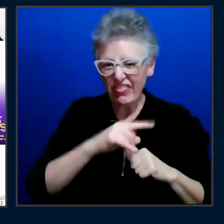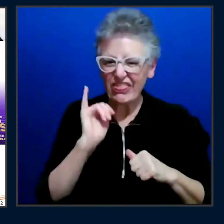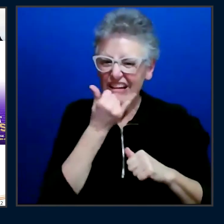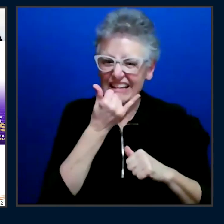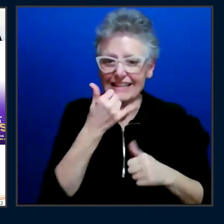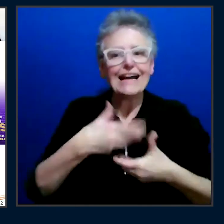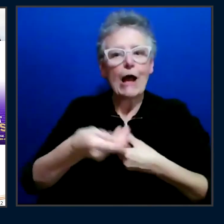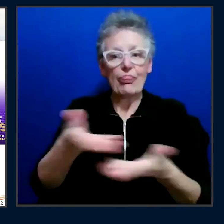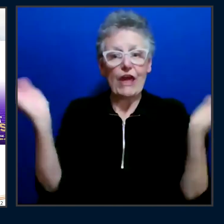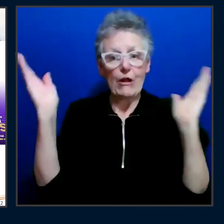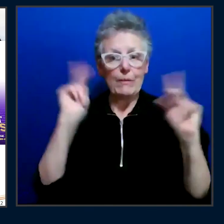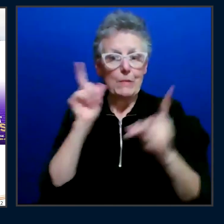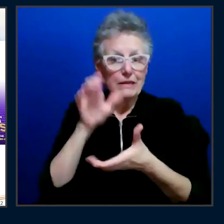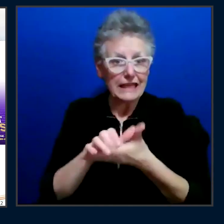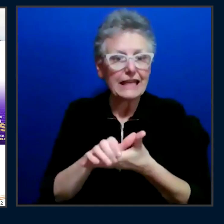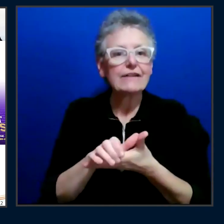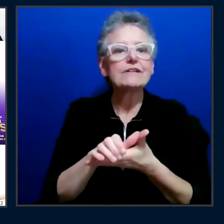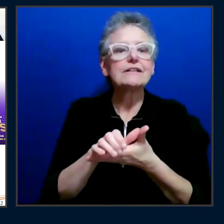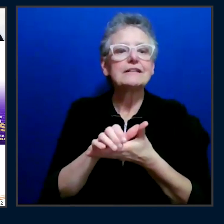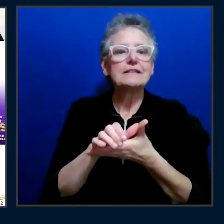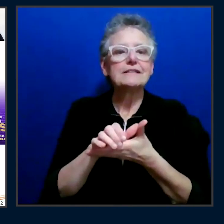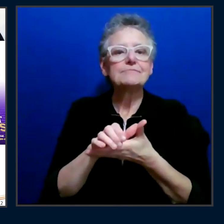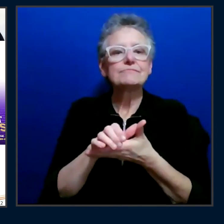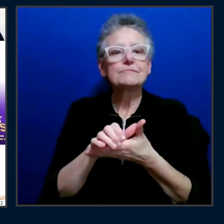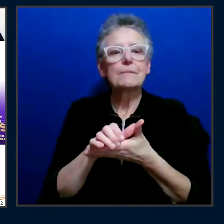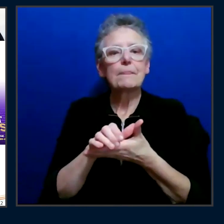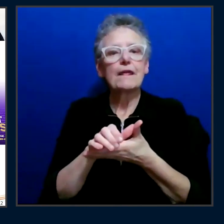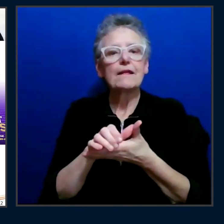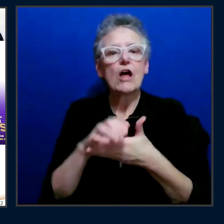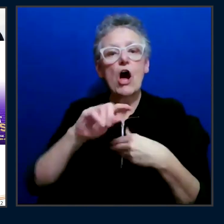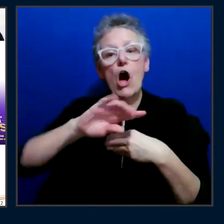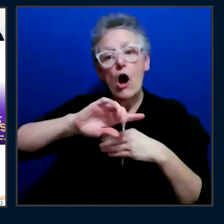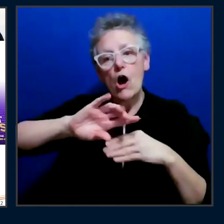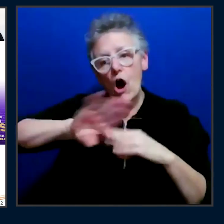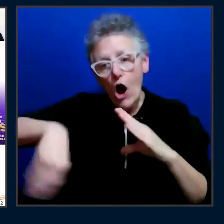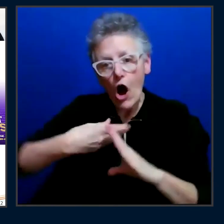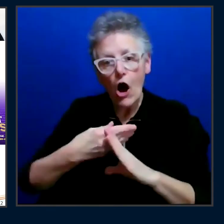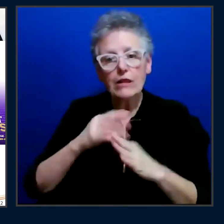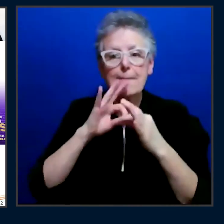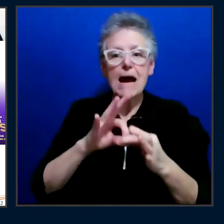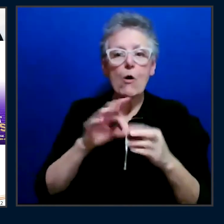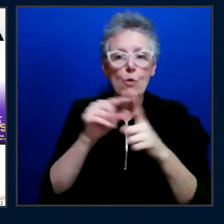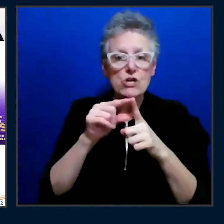that are out there in the "All About Words" book, which is all about increasing vocabulary,